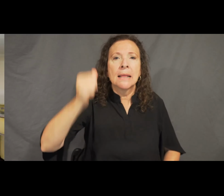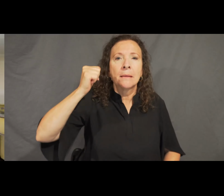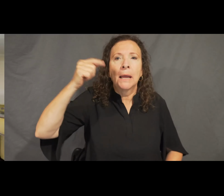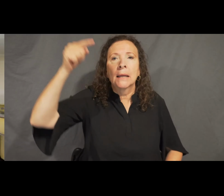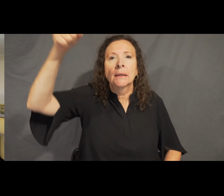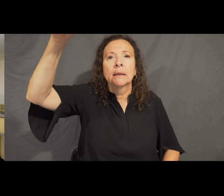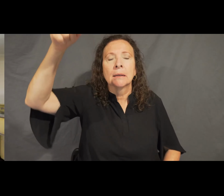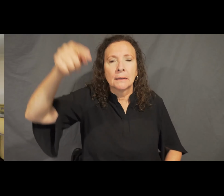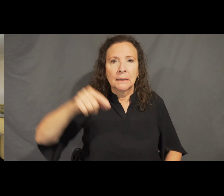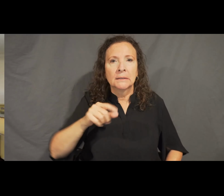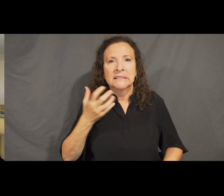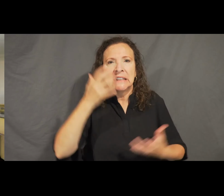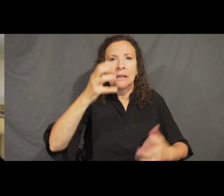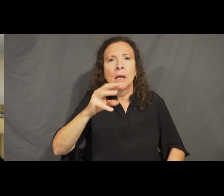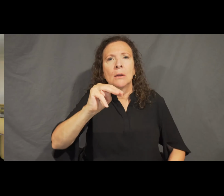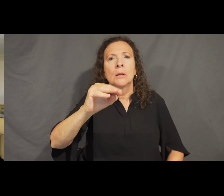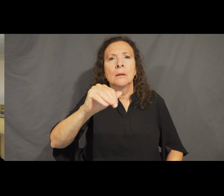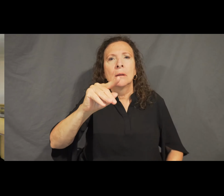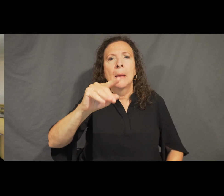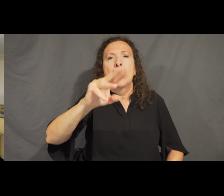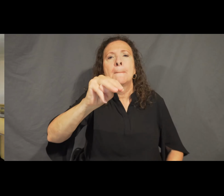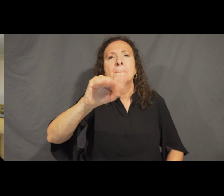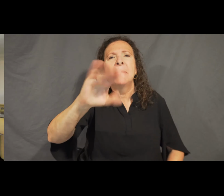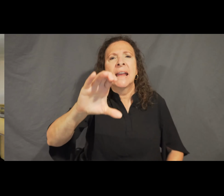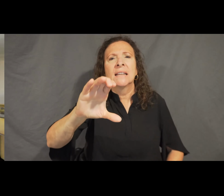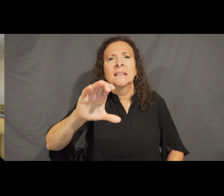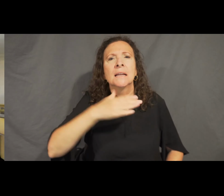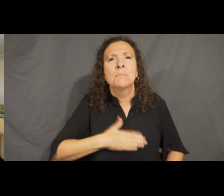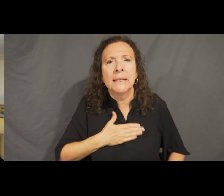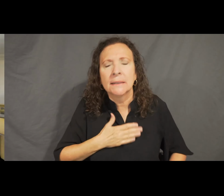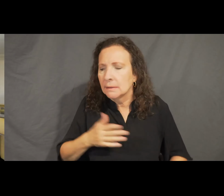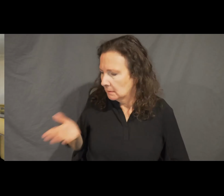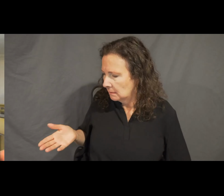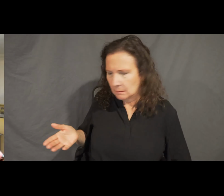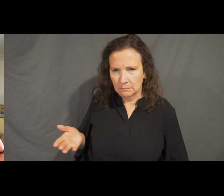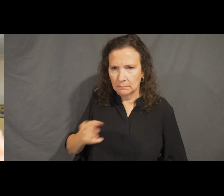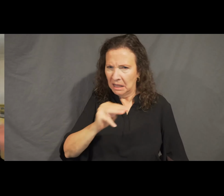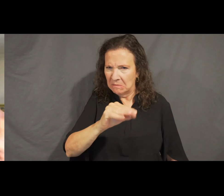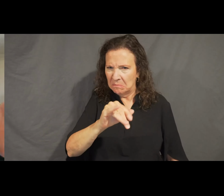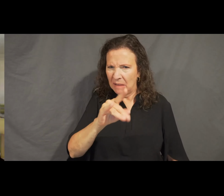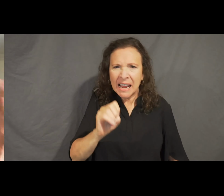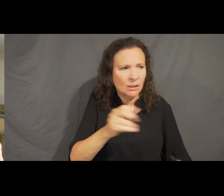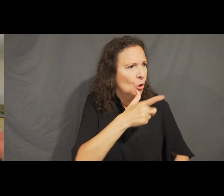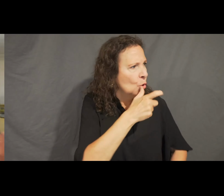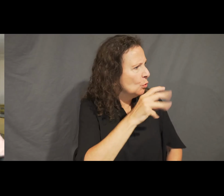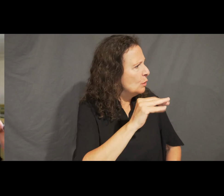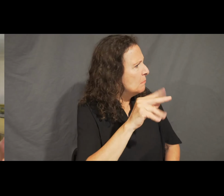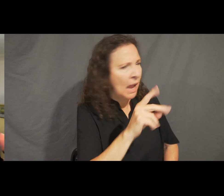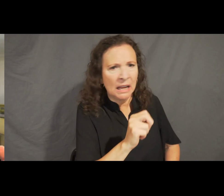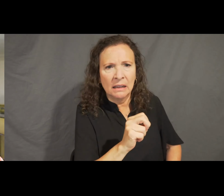I was like, "who the hell is Mike?"